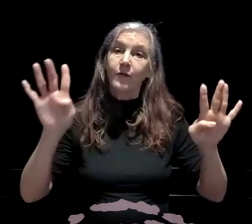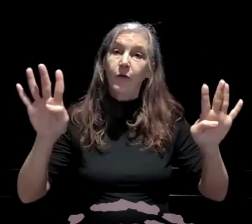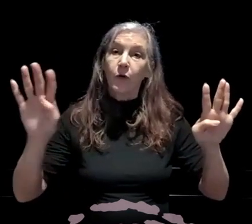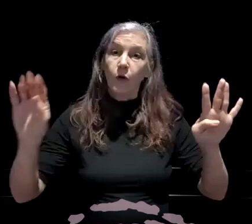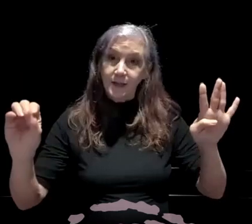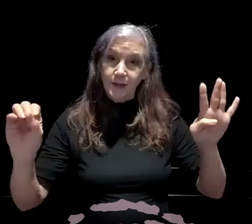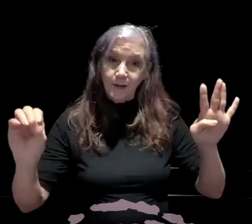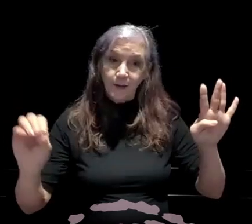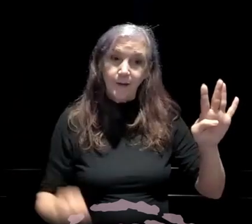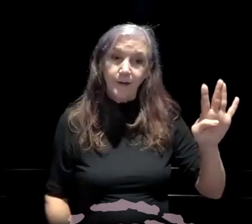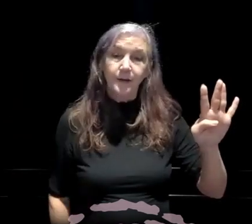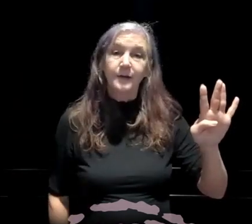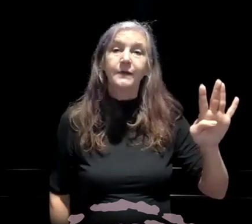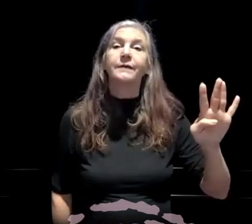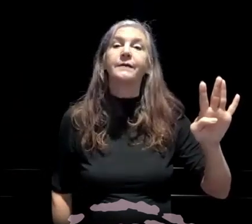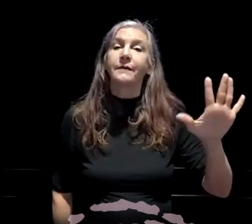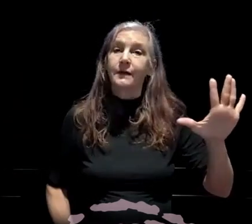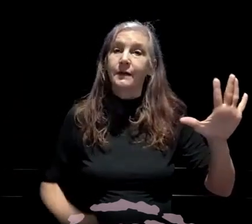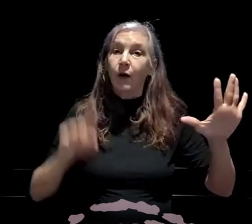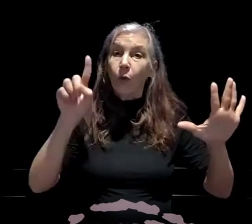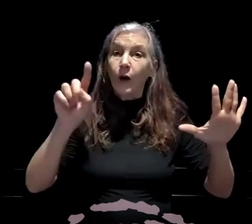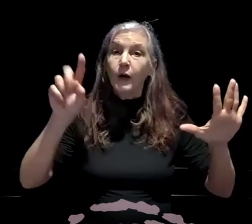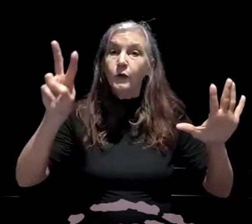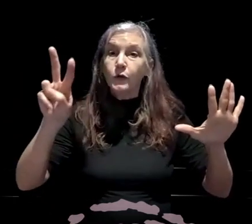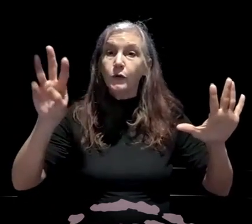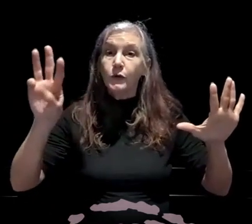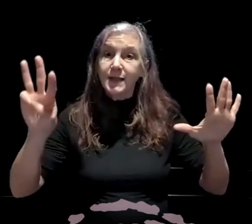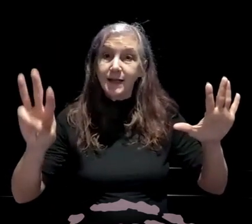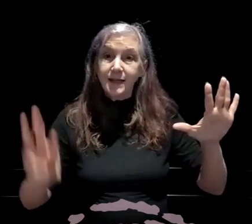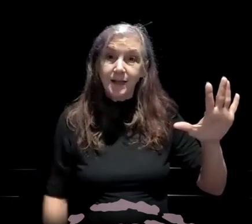0. Thank you so much. Number one.